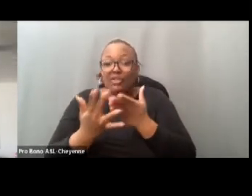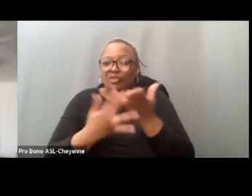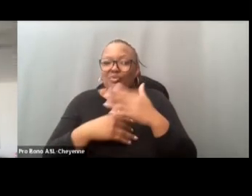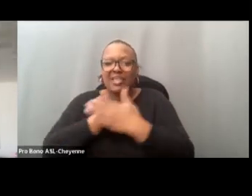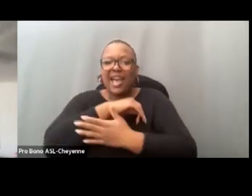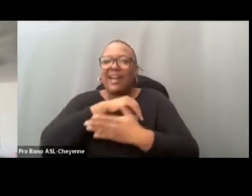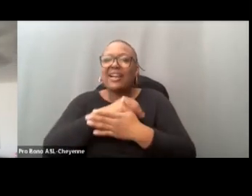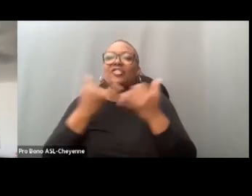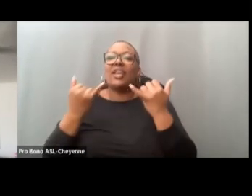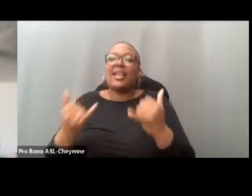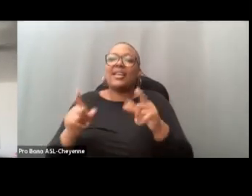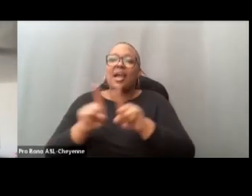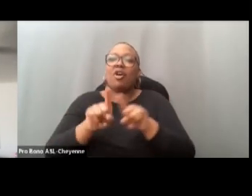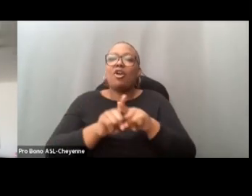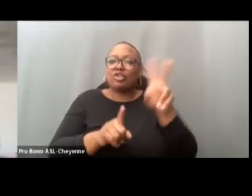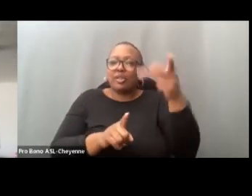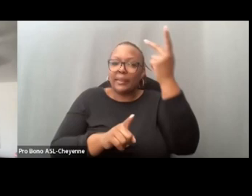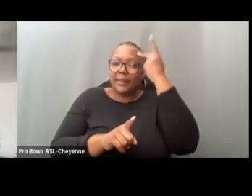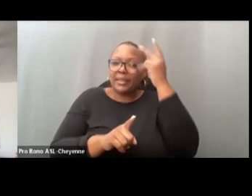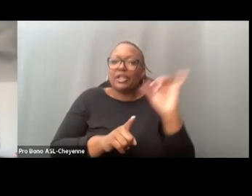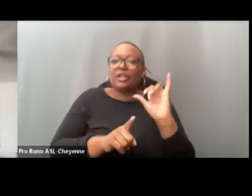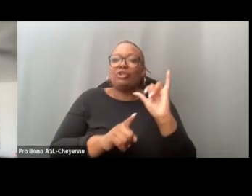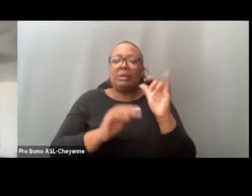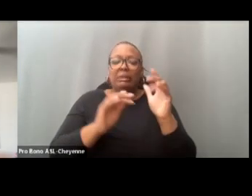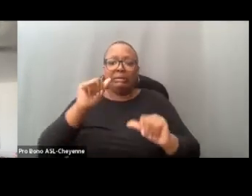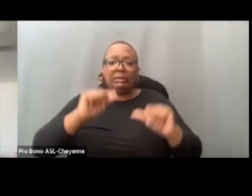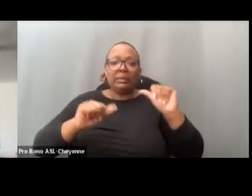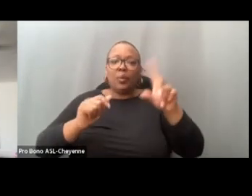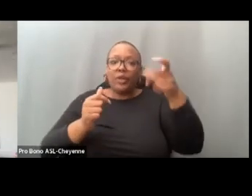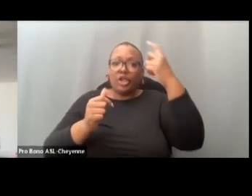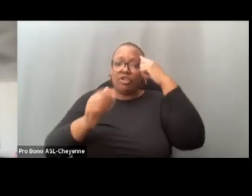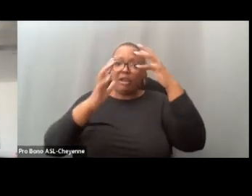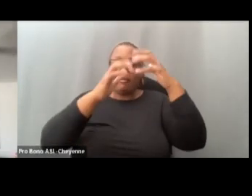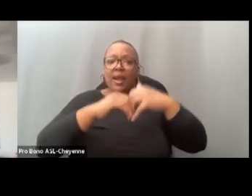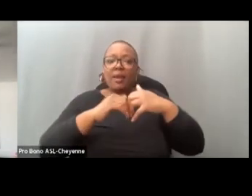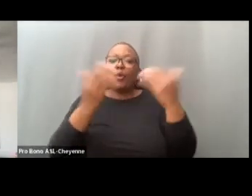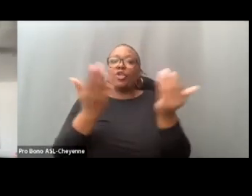and now also political instability with a new military government,